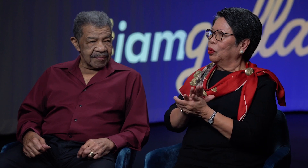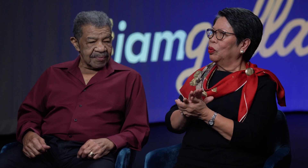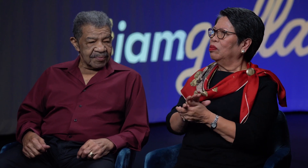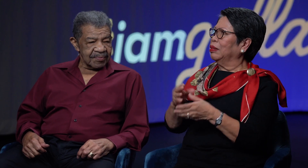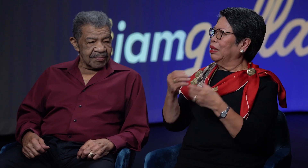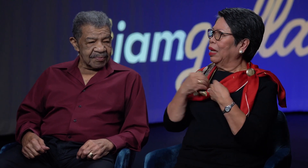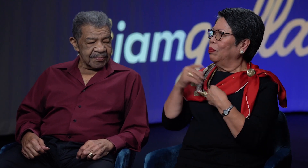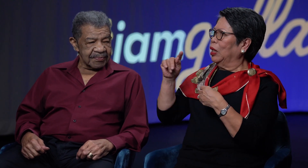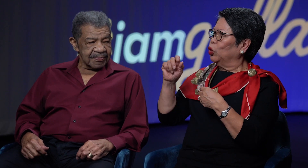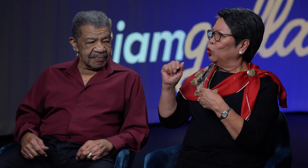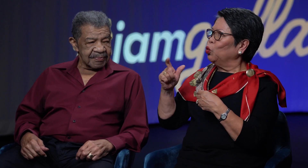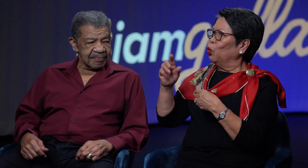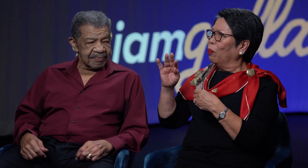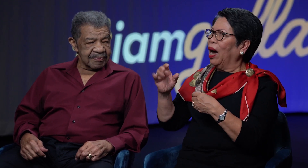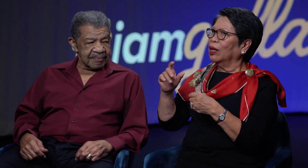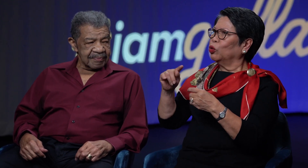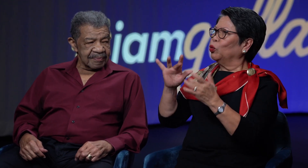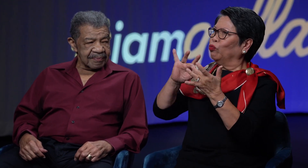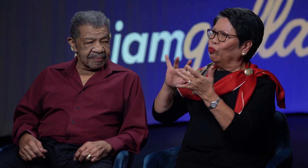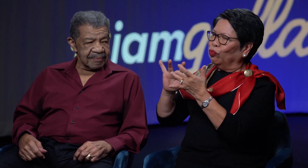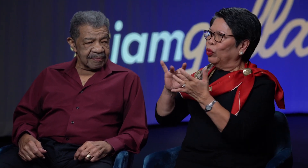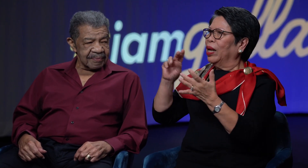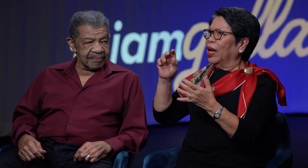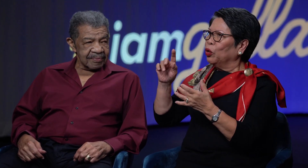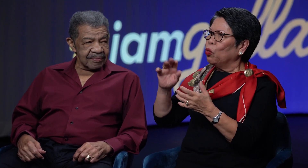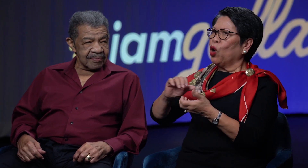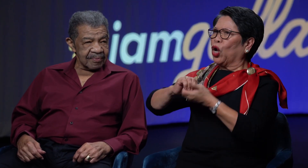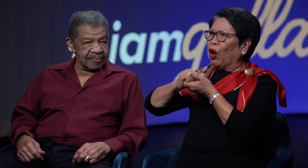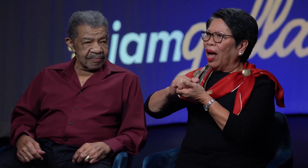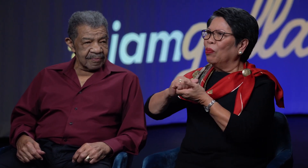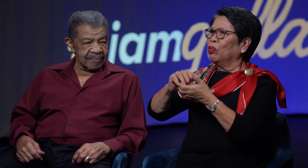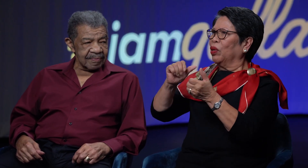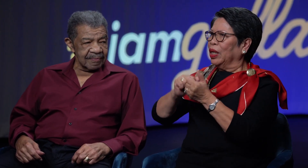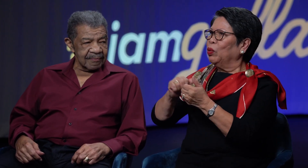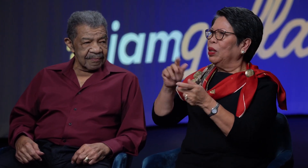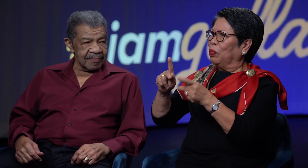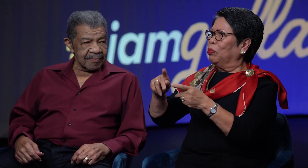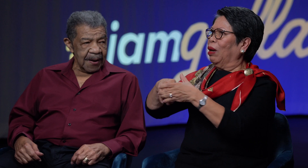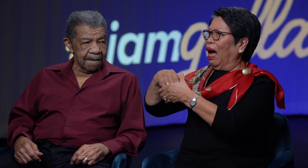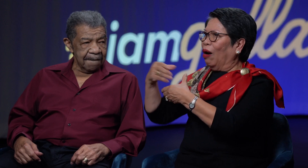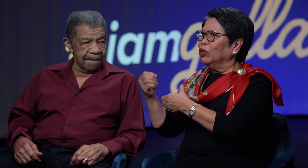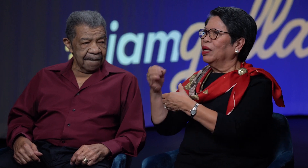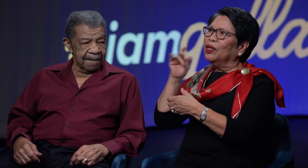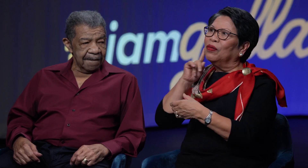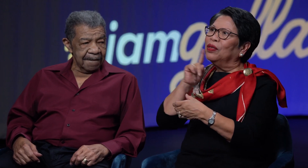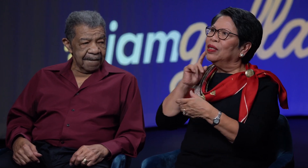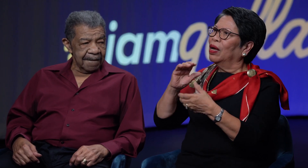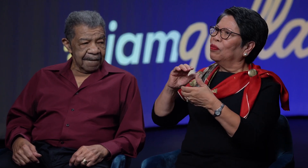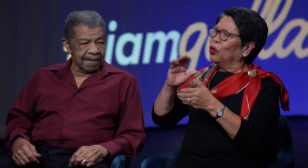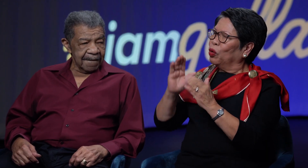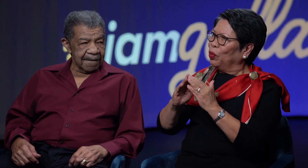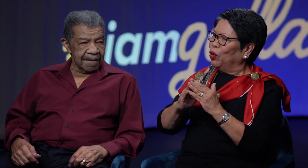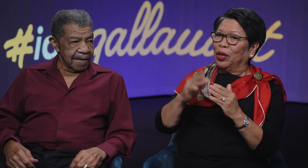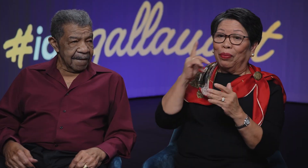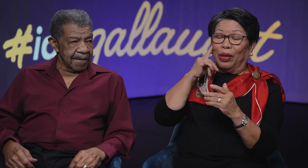It gave me the toolbox to network and collaborate with people outside of the deaf community,